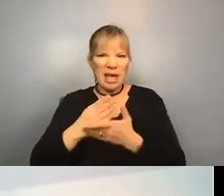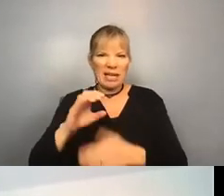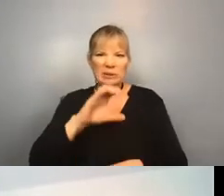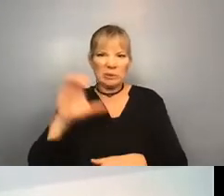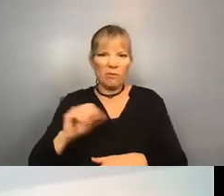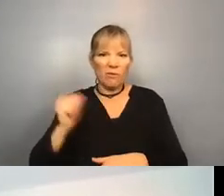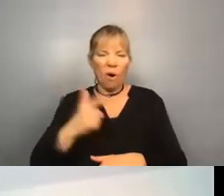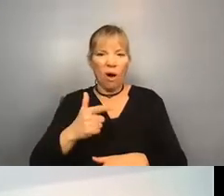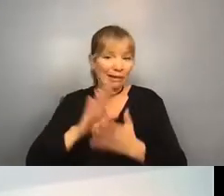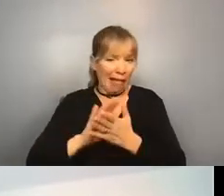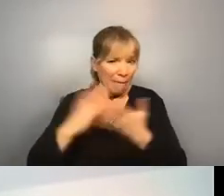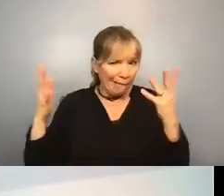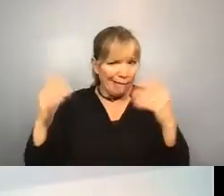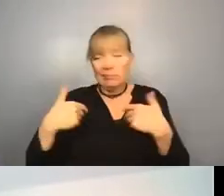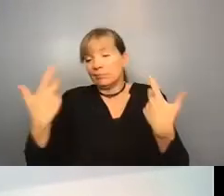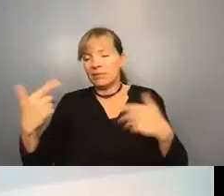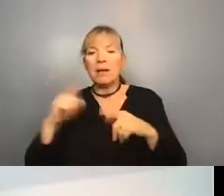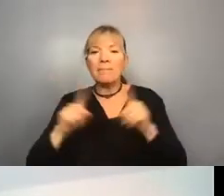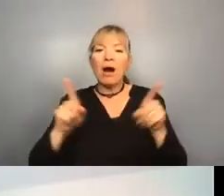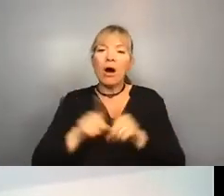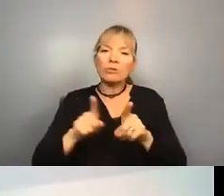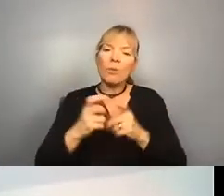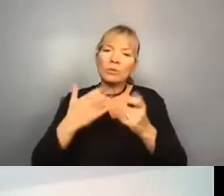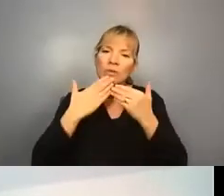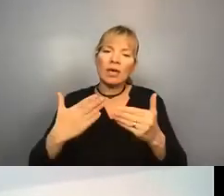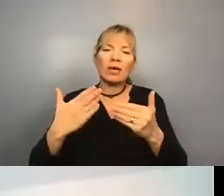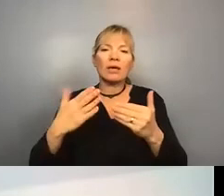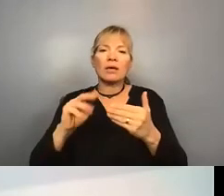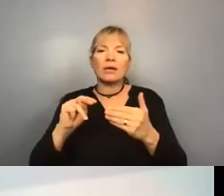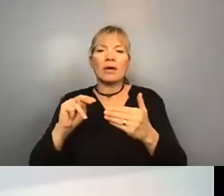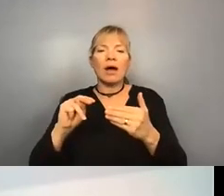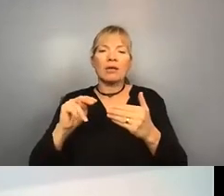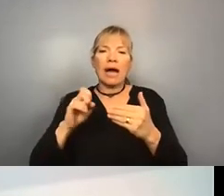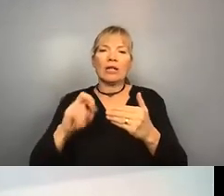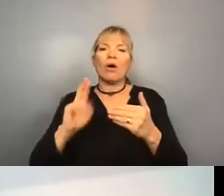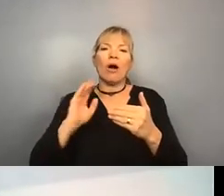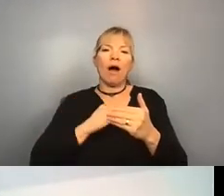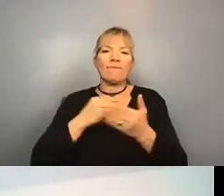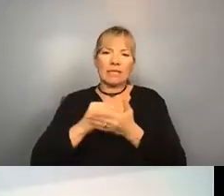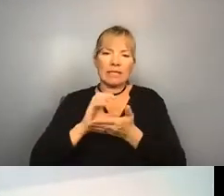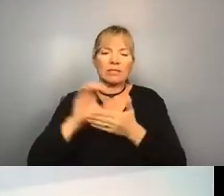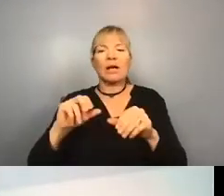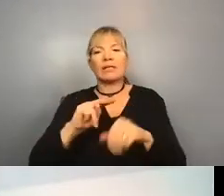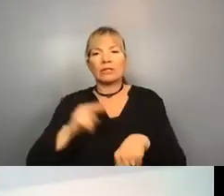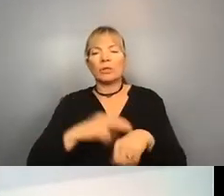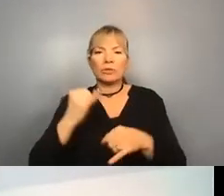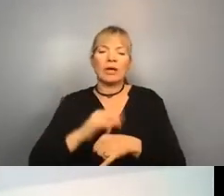There's not really a good way in Zoom for everybody to clap. But I'd also like to thank NIDILRR, our funding agency, the National Institute on Disability and Independent Living and Rehabilitation Research, NIDILRR. I'd like to thank our partners, Kessler Foundation, the